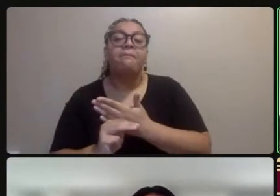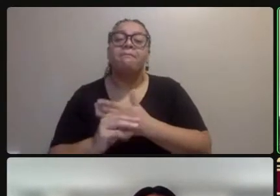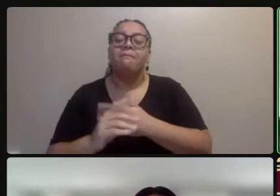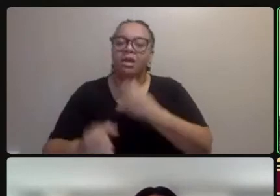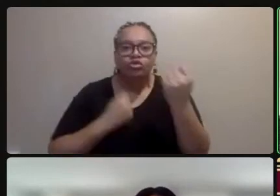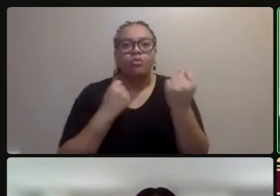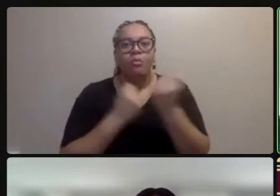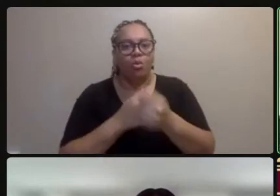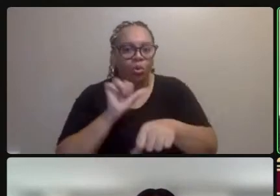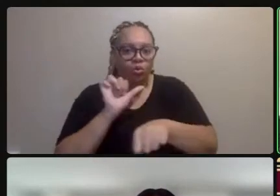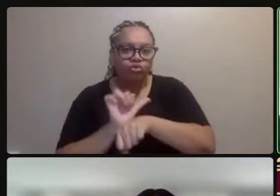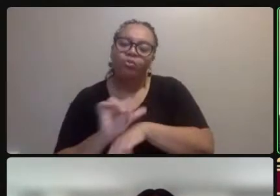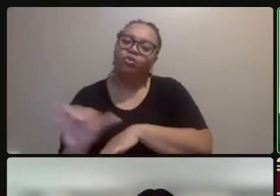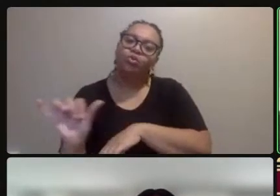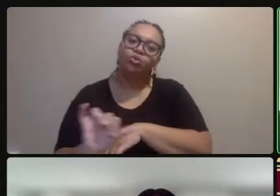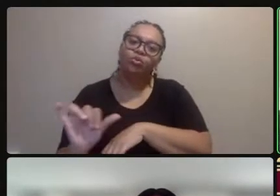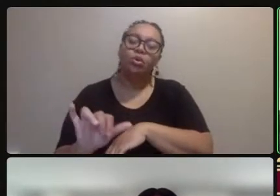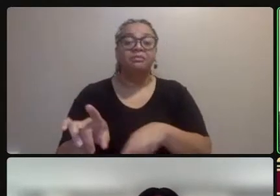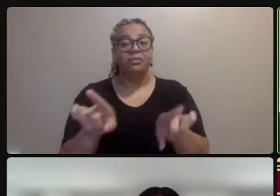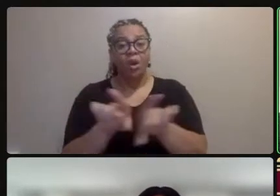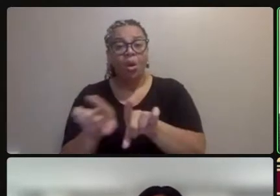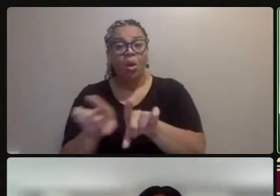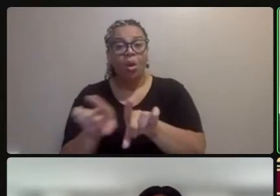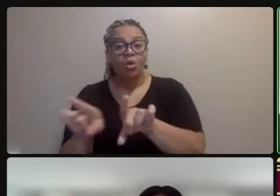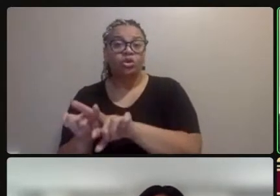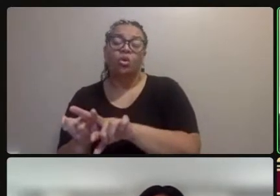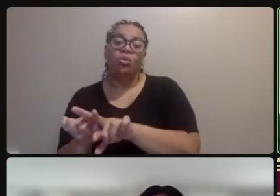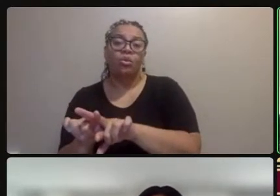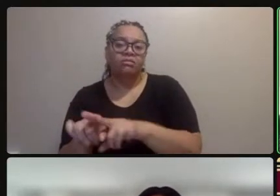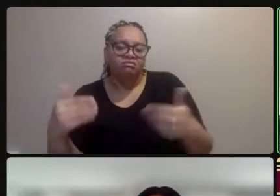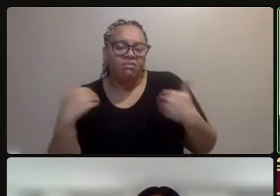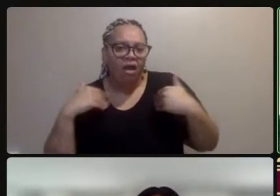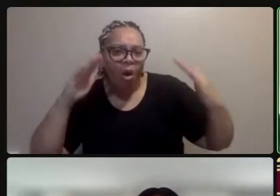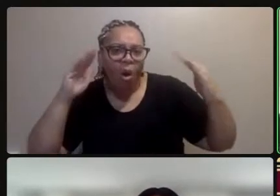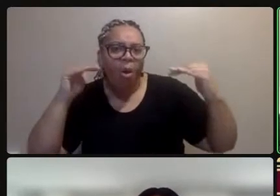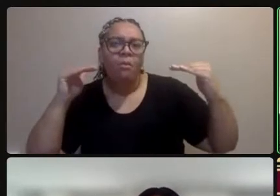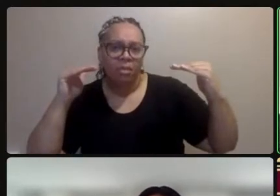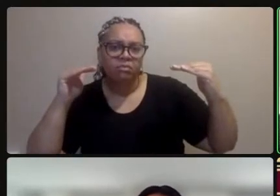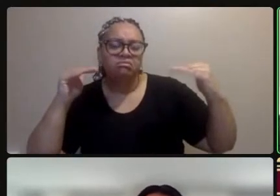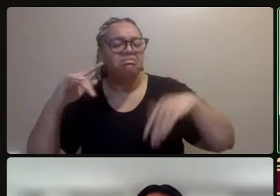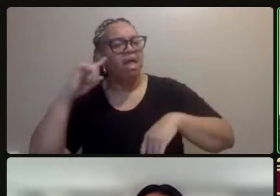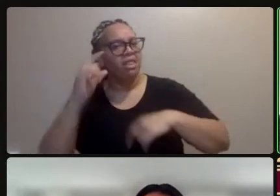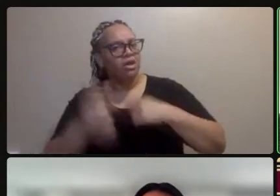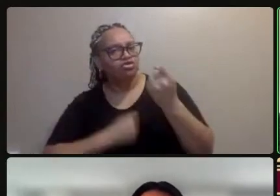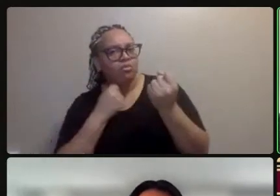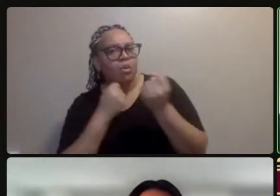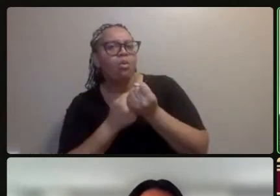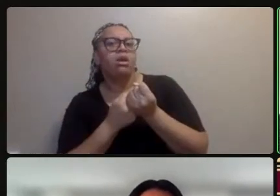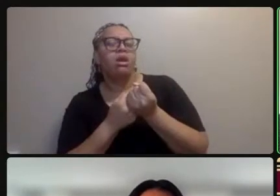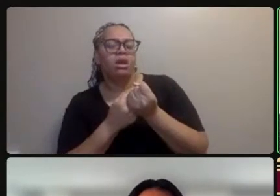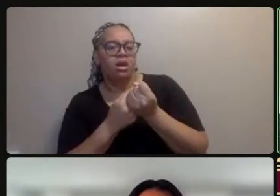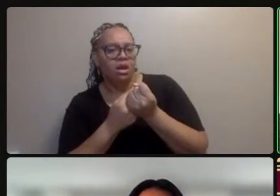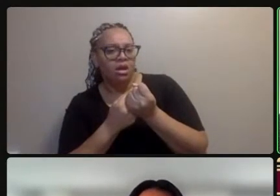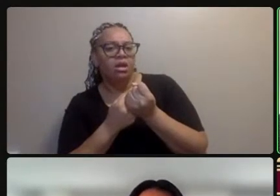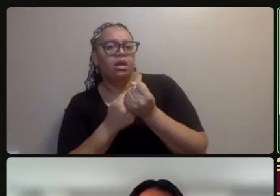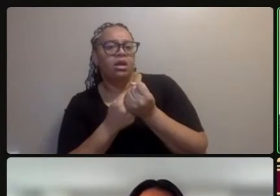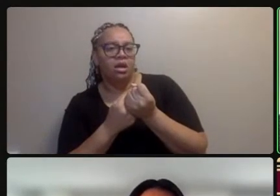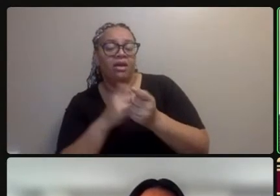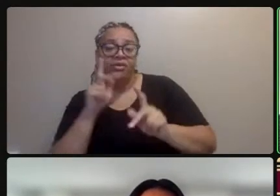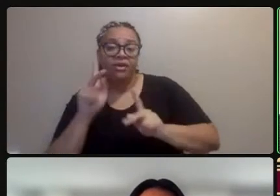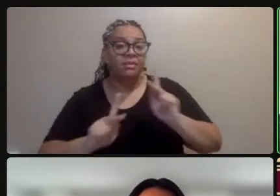THE STATUS OF EDUCATIONAL JOBS